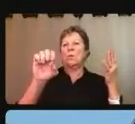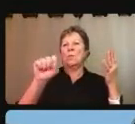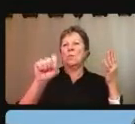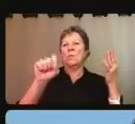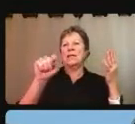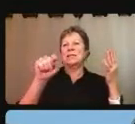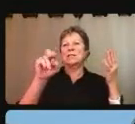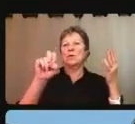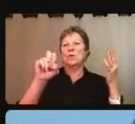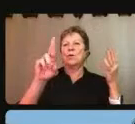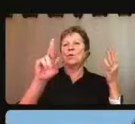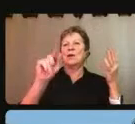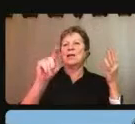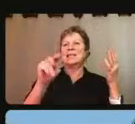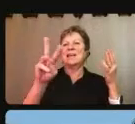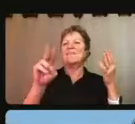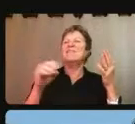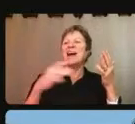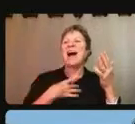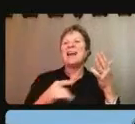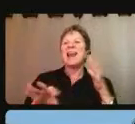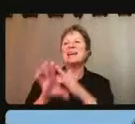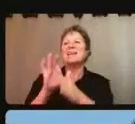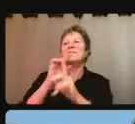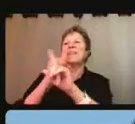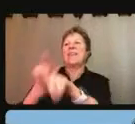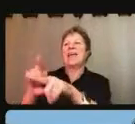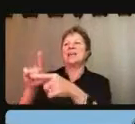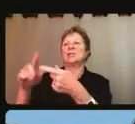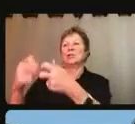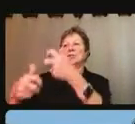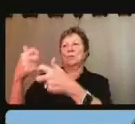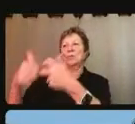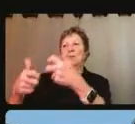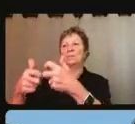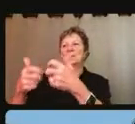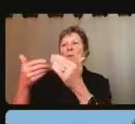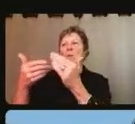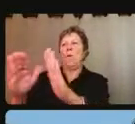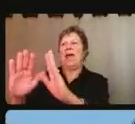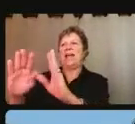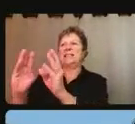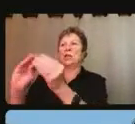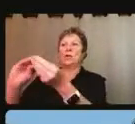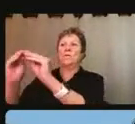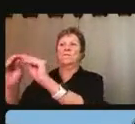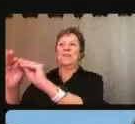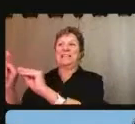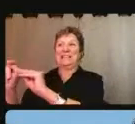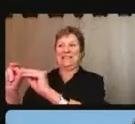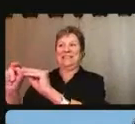COMMON GROUND IN THE LAST ONE